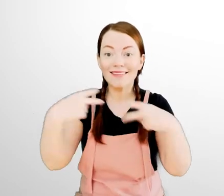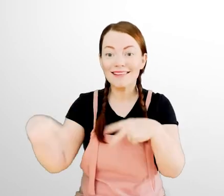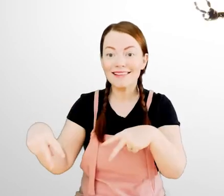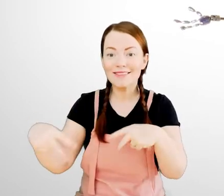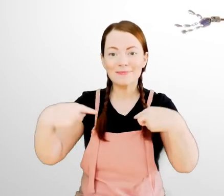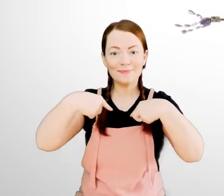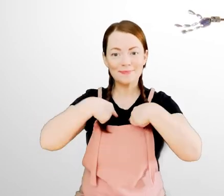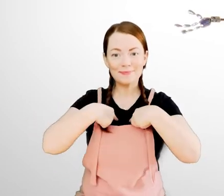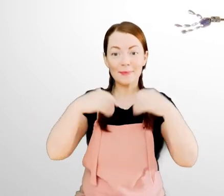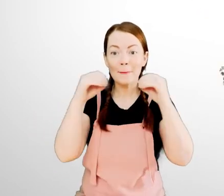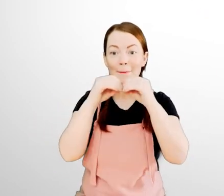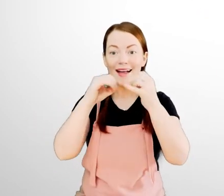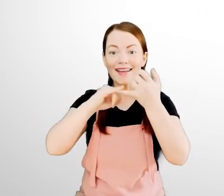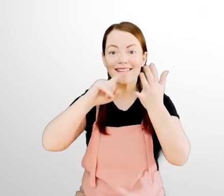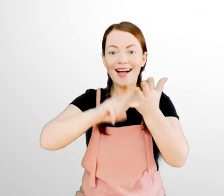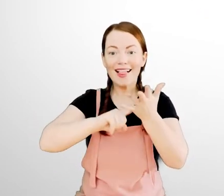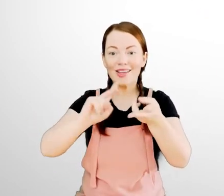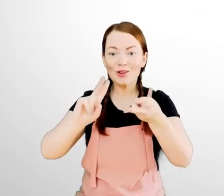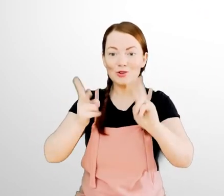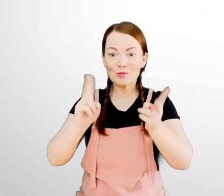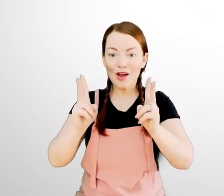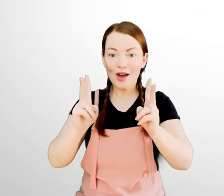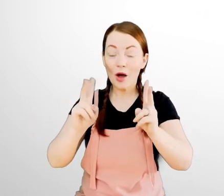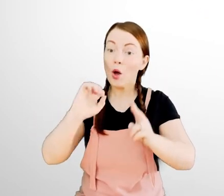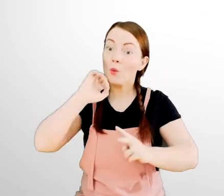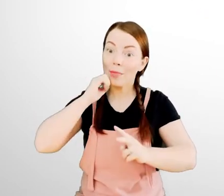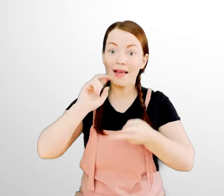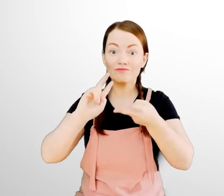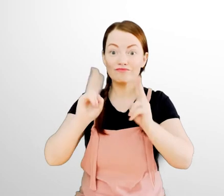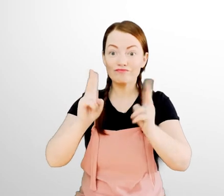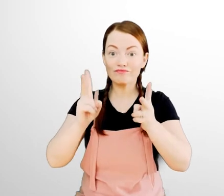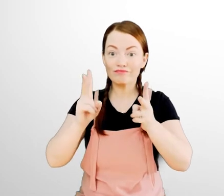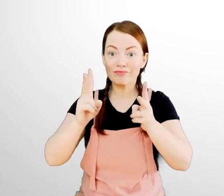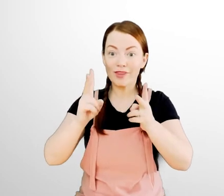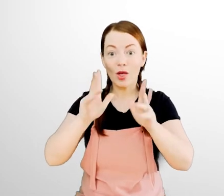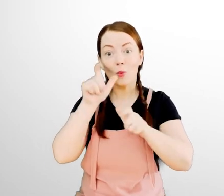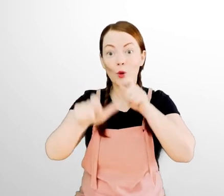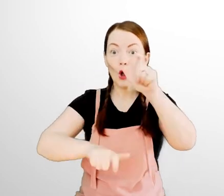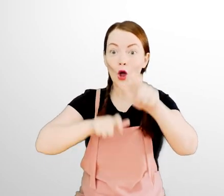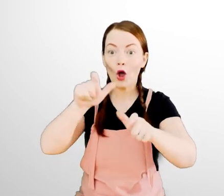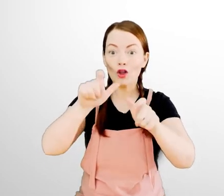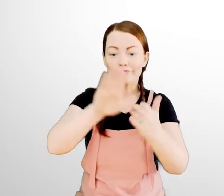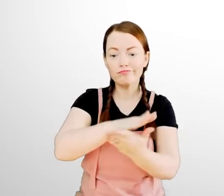Kate is a BSL interpreter and she will be interpreting my words into sign language,